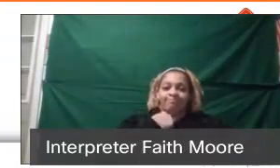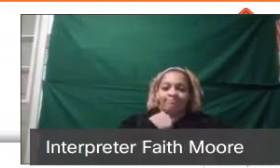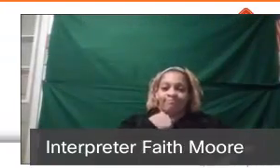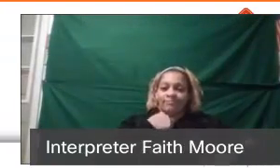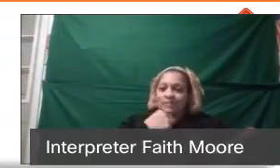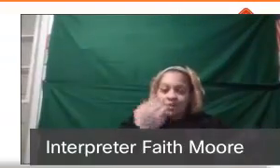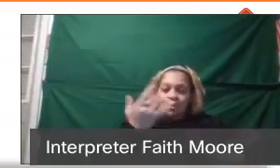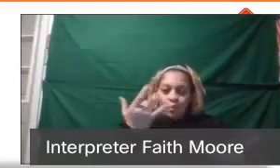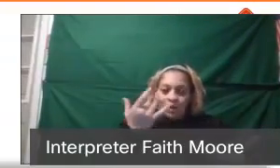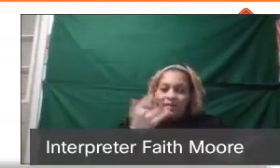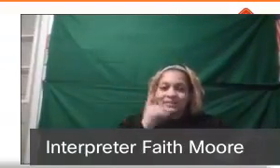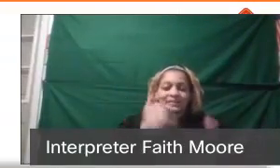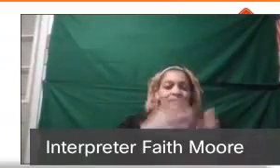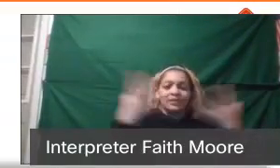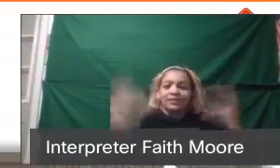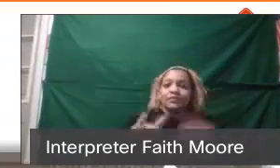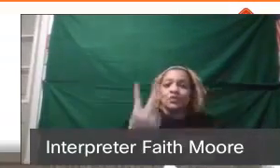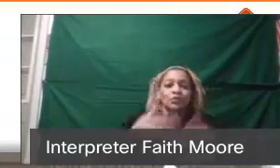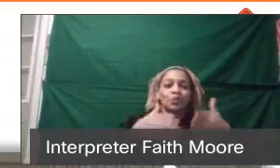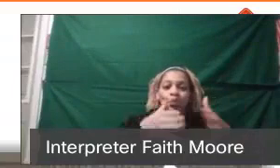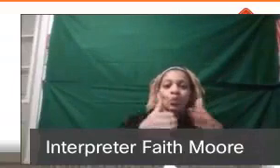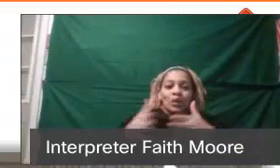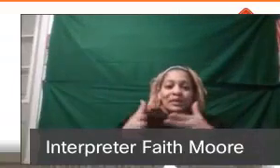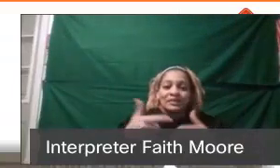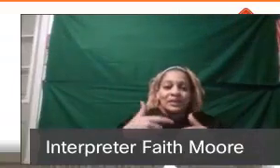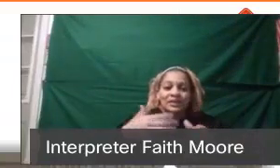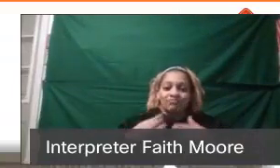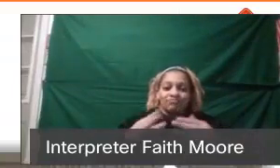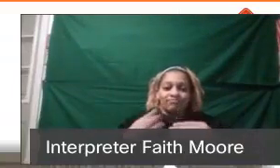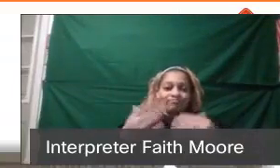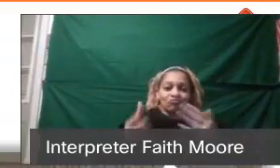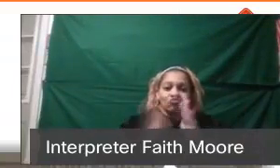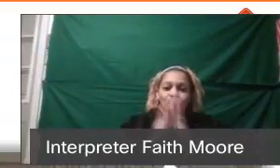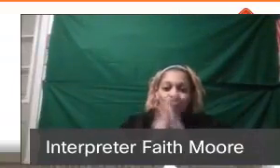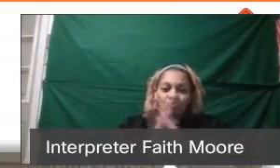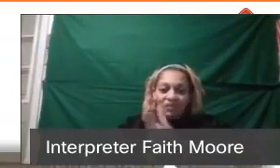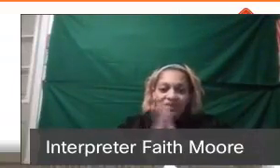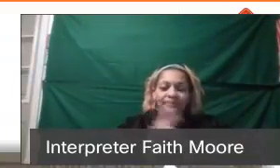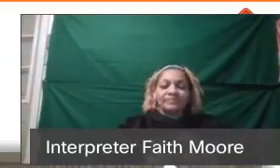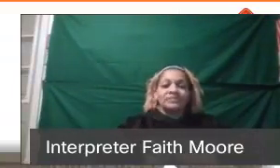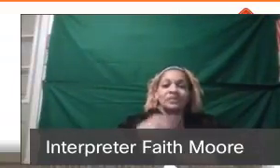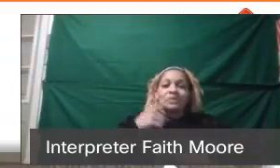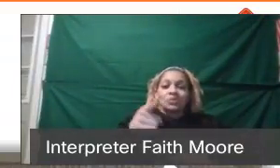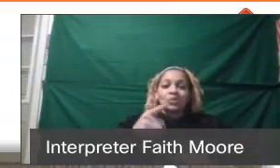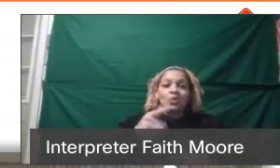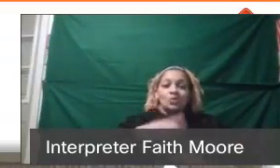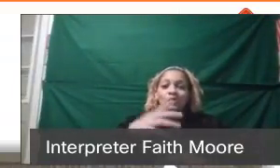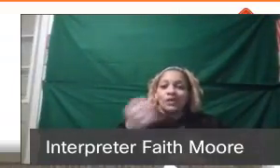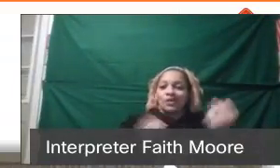Cars will back up for blocks and so then the cards are parked in the, in this intersection.